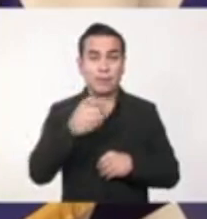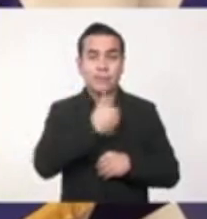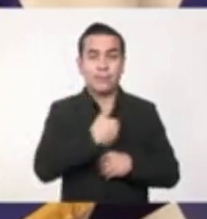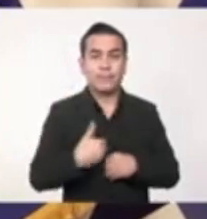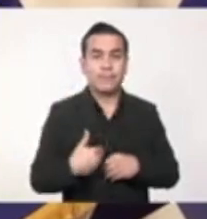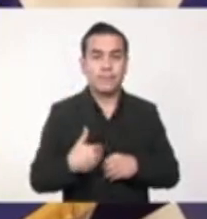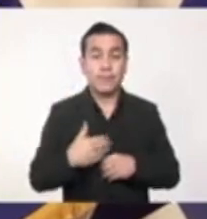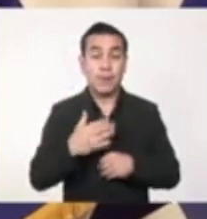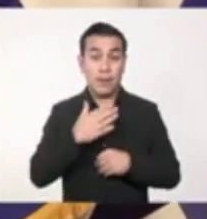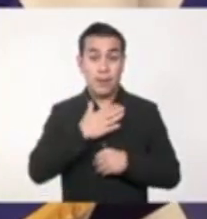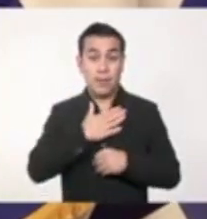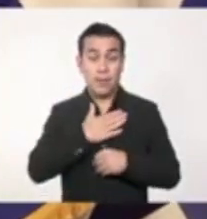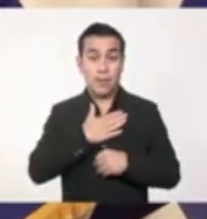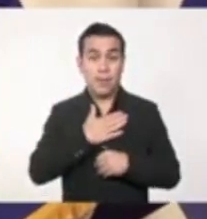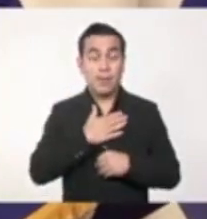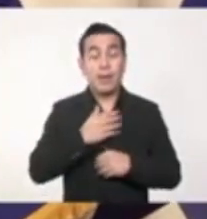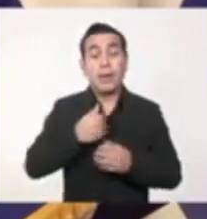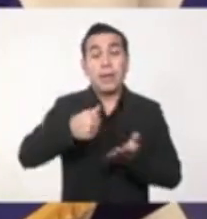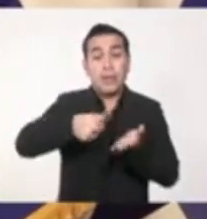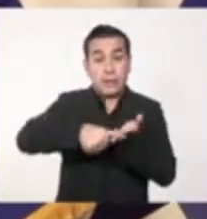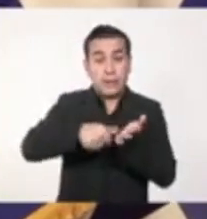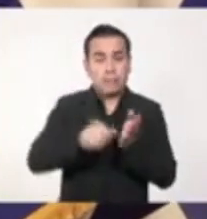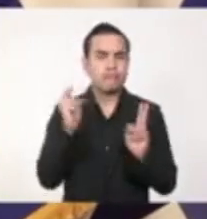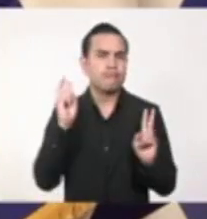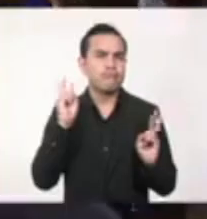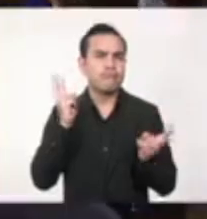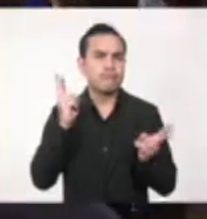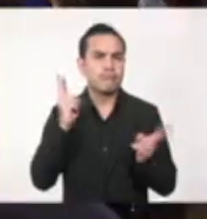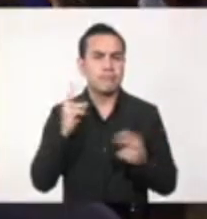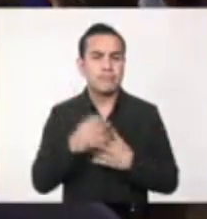councilman when I was mayor of San Salvador was wanted in